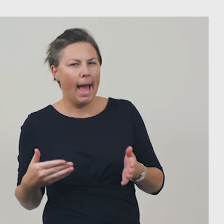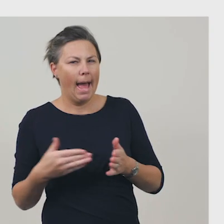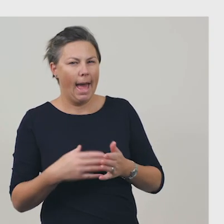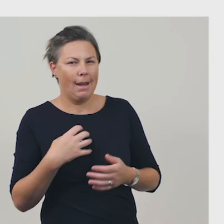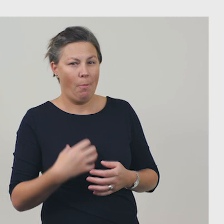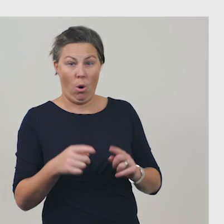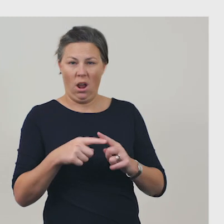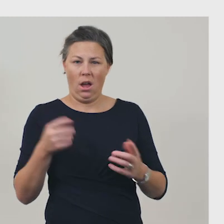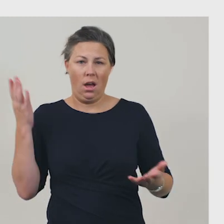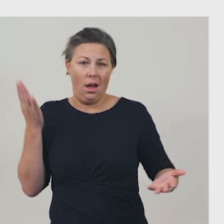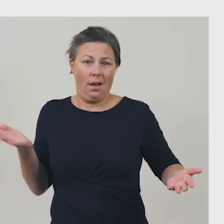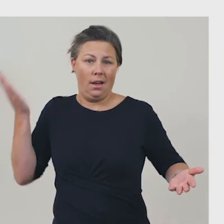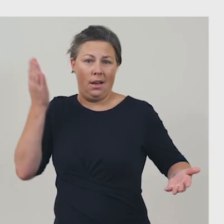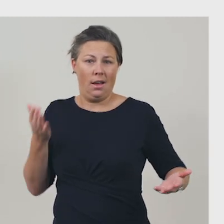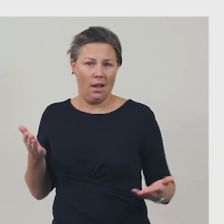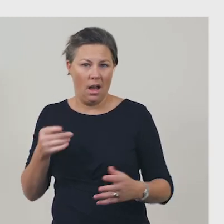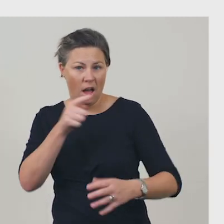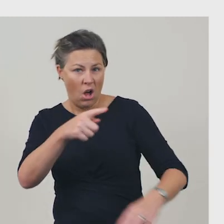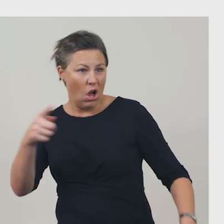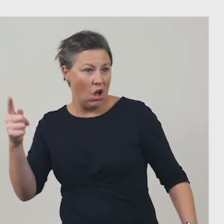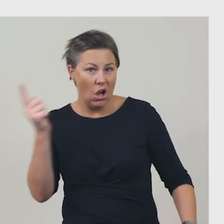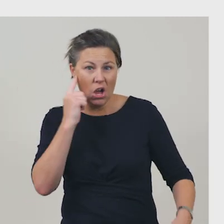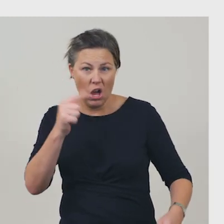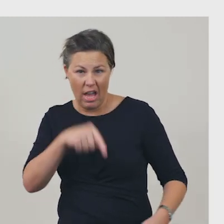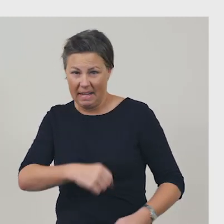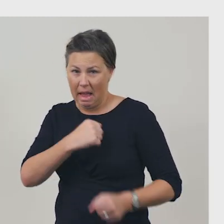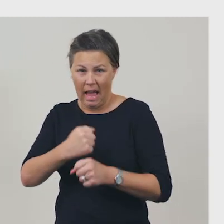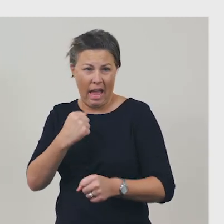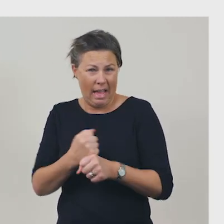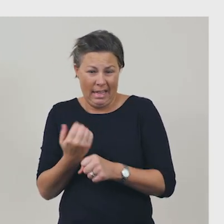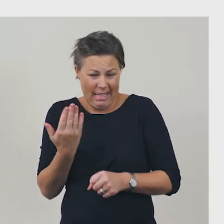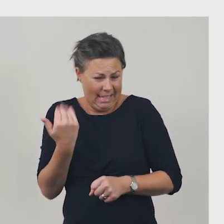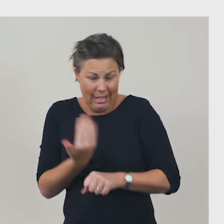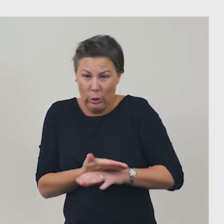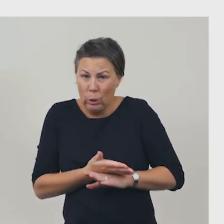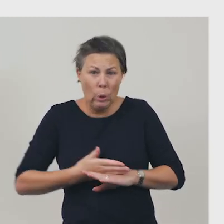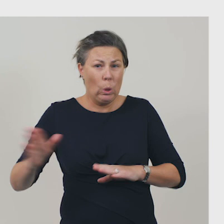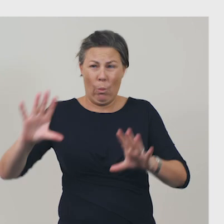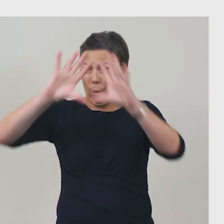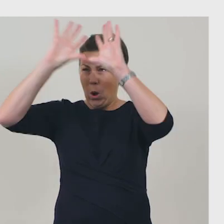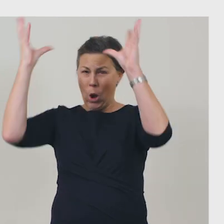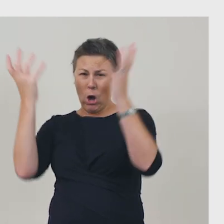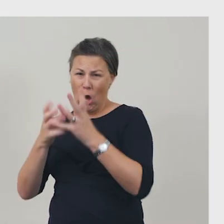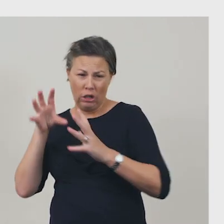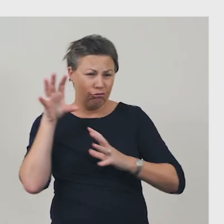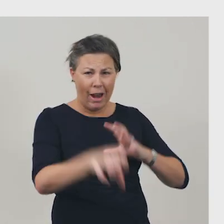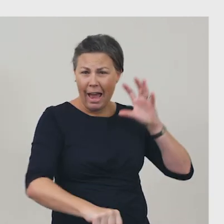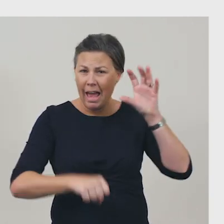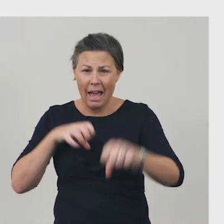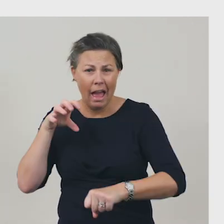‘Have you heard about Punbelievable, the latest board game taking the world by a storm?’